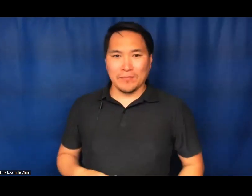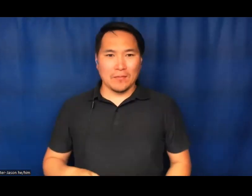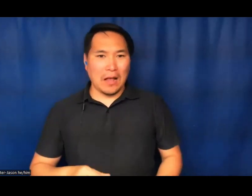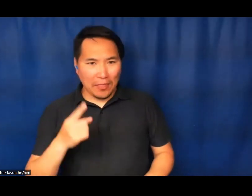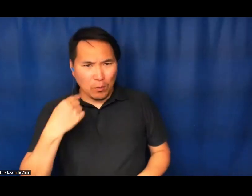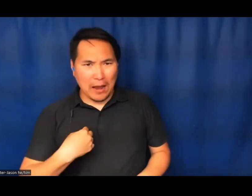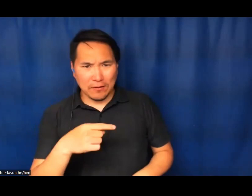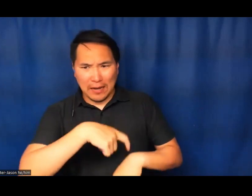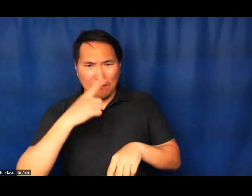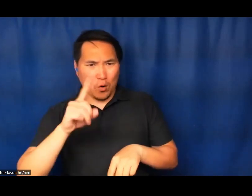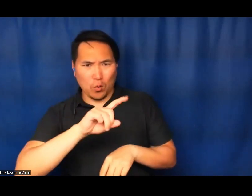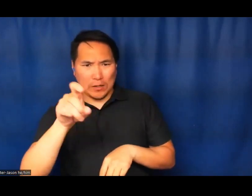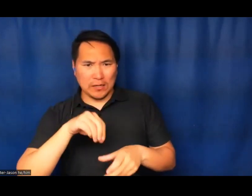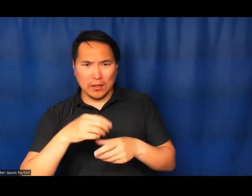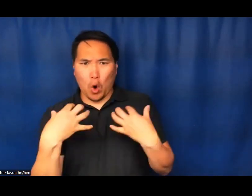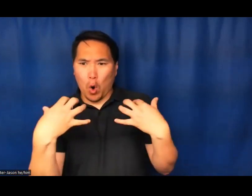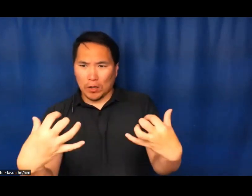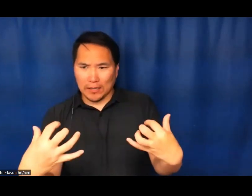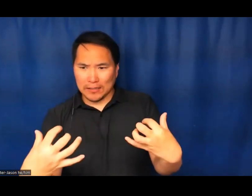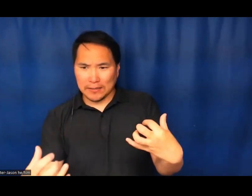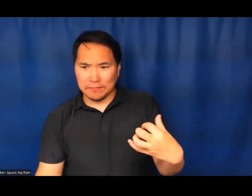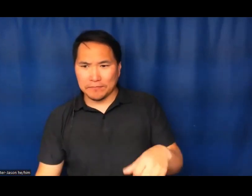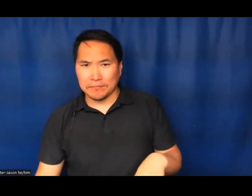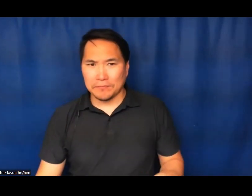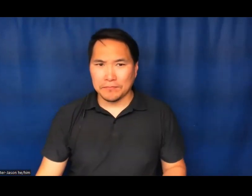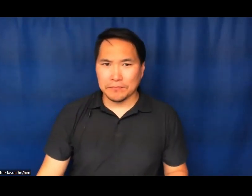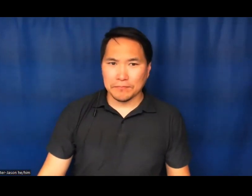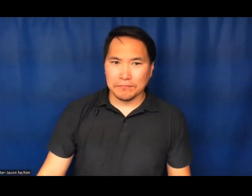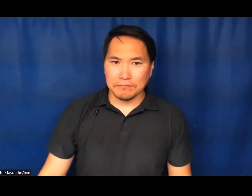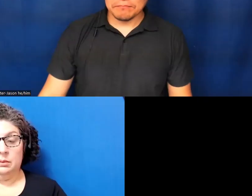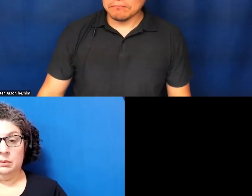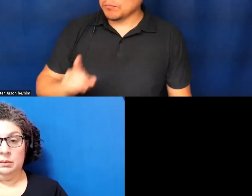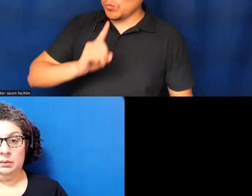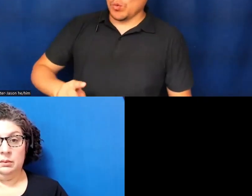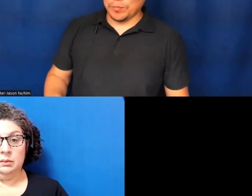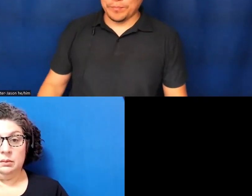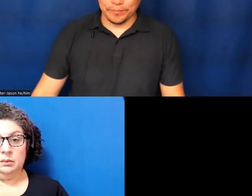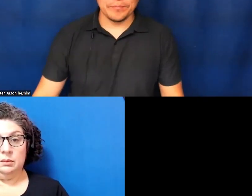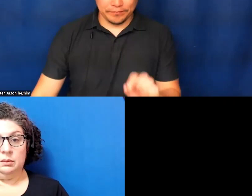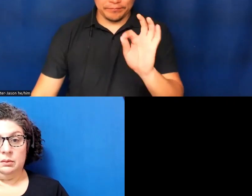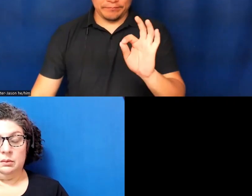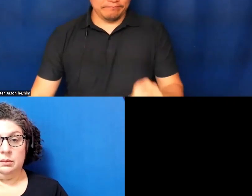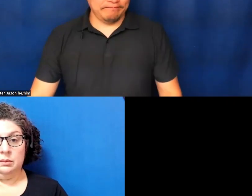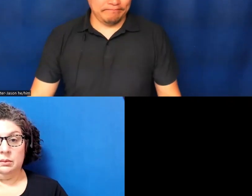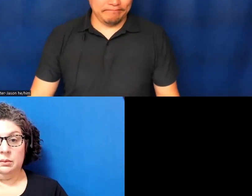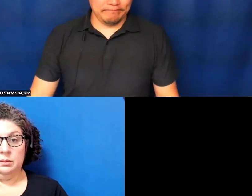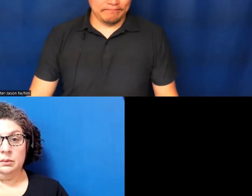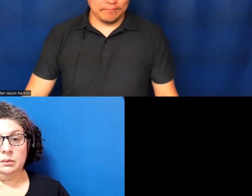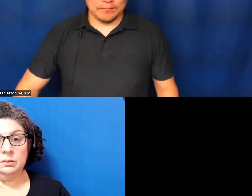the audience.I have two related questions.